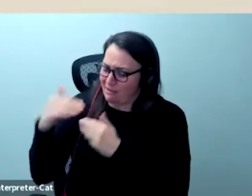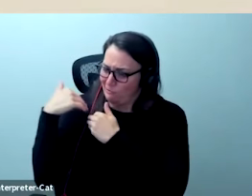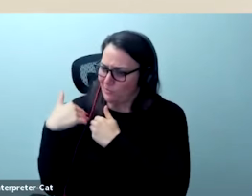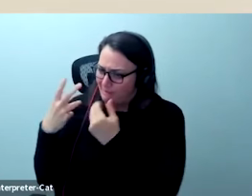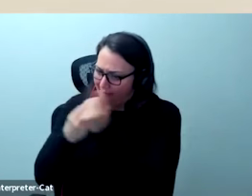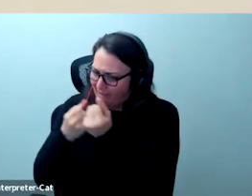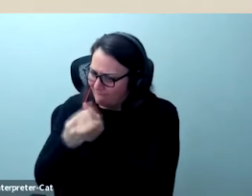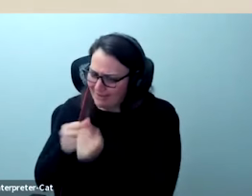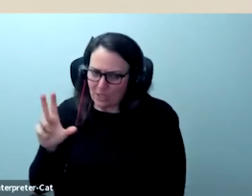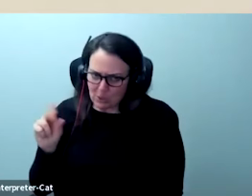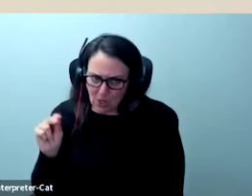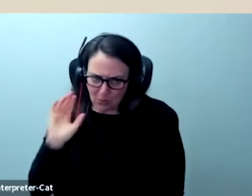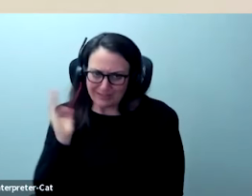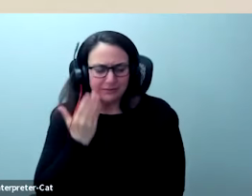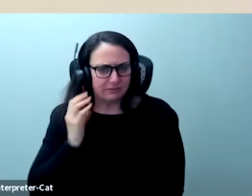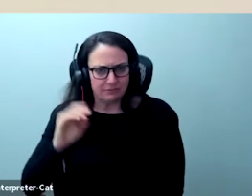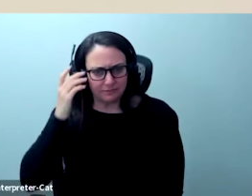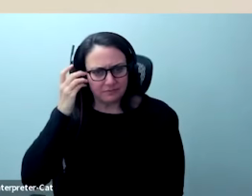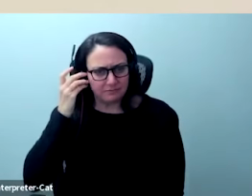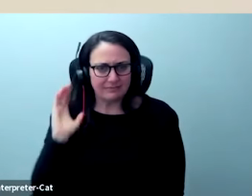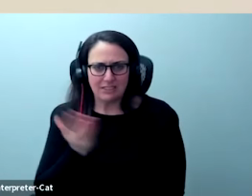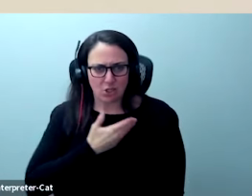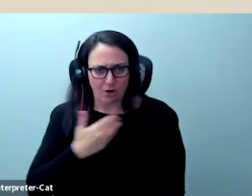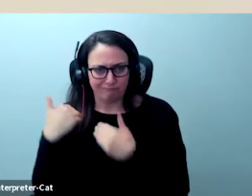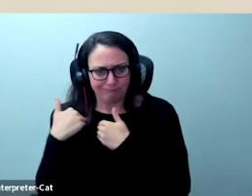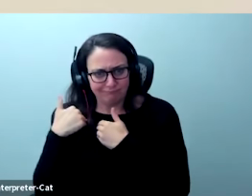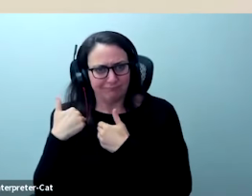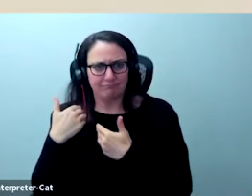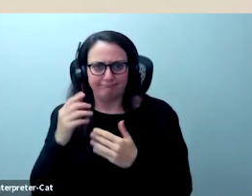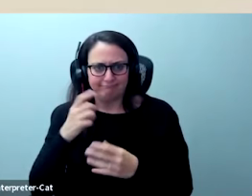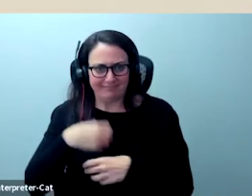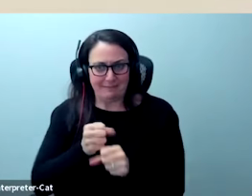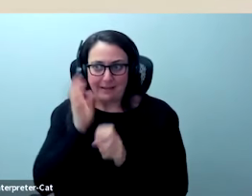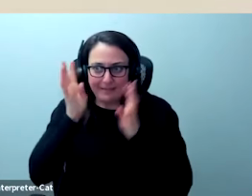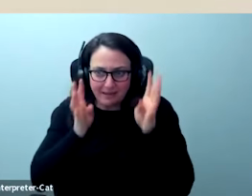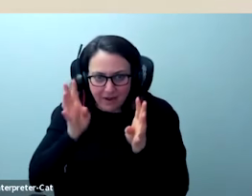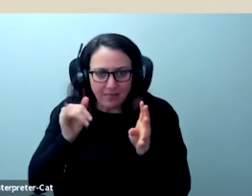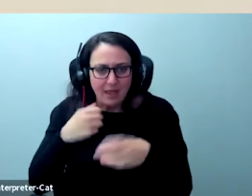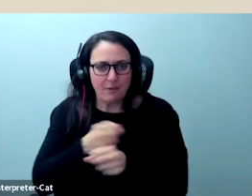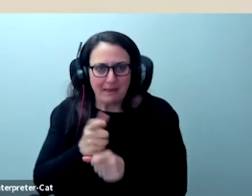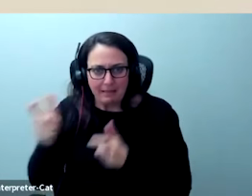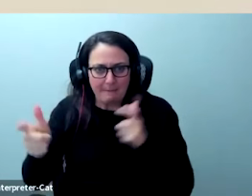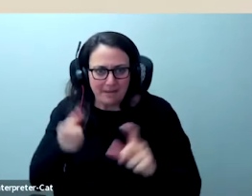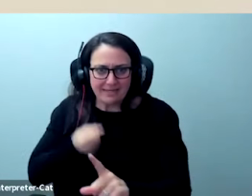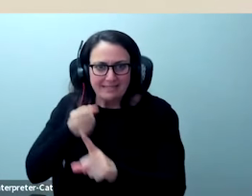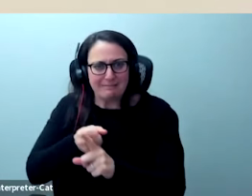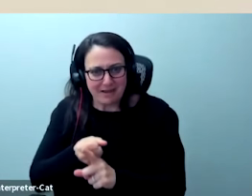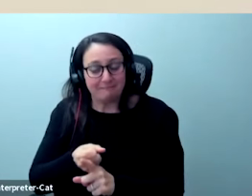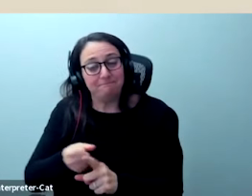it's on all of us to really create the innovations that are gonna drive the biggest impact for all. So keep that in mind